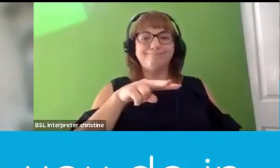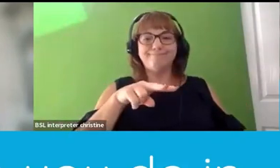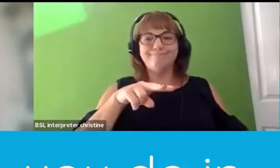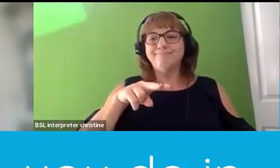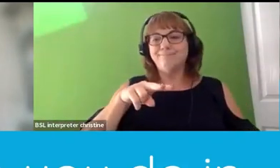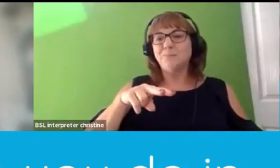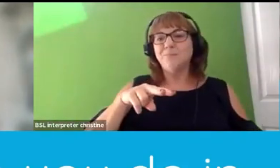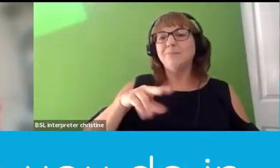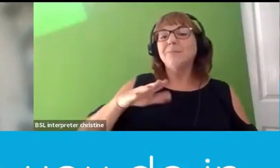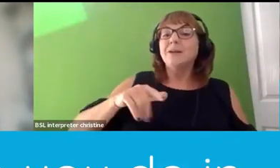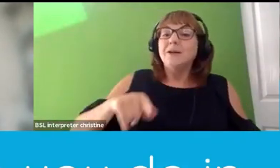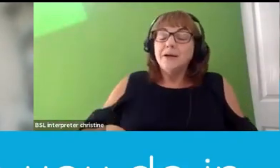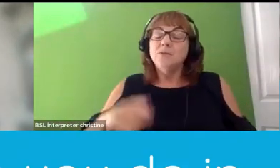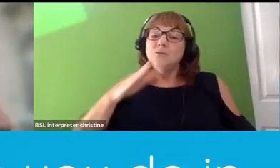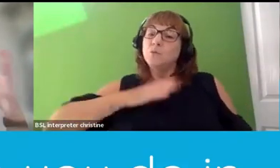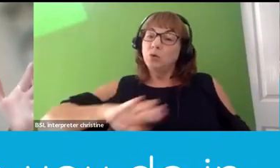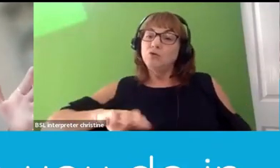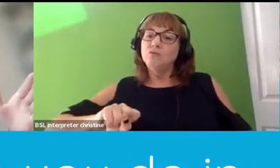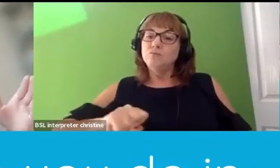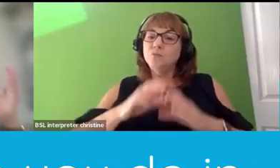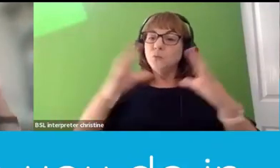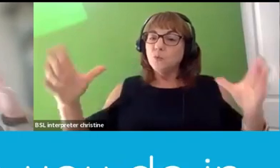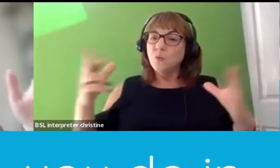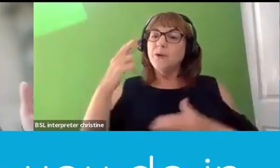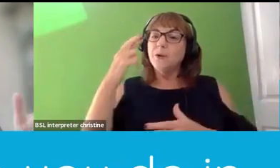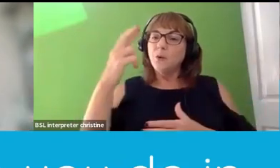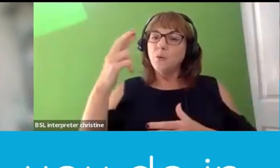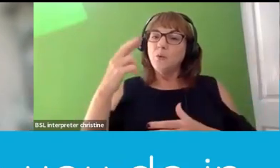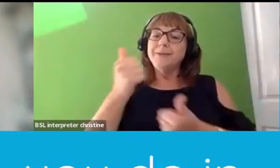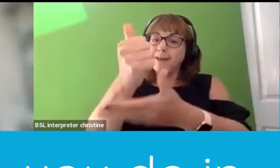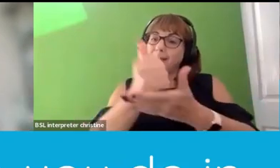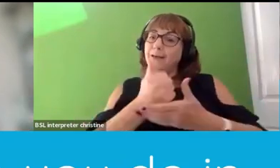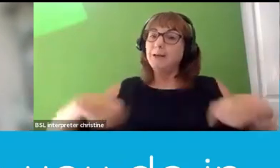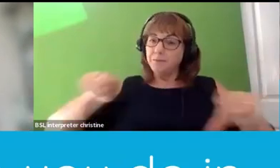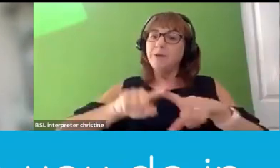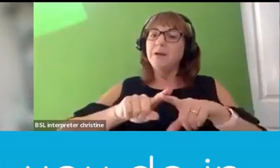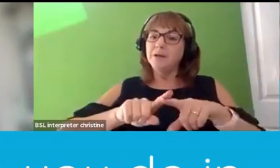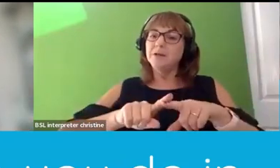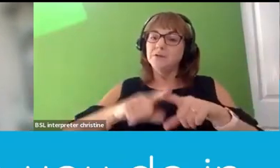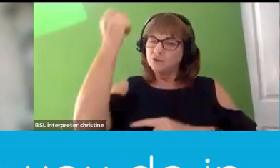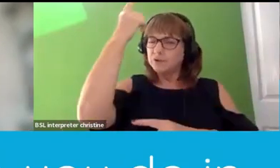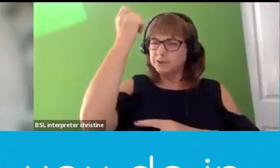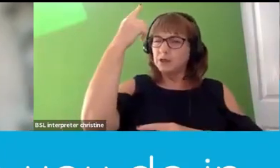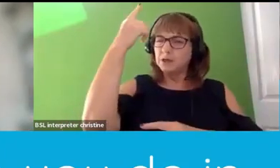people's perspectives. So funny question I want to throw out there for you, so you can take a moment